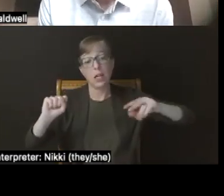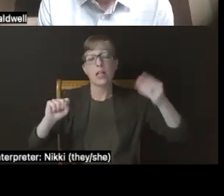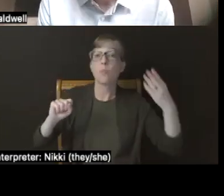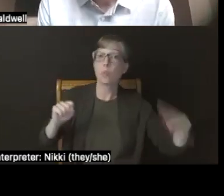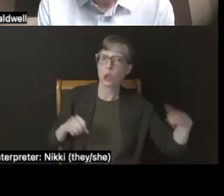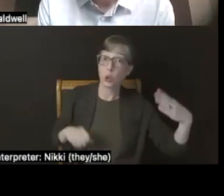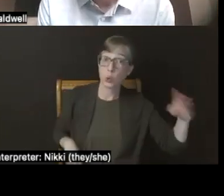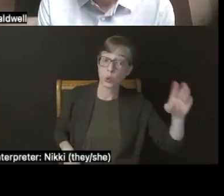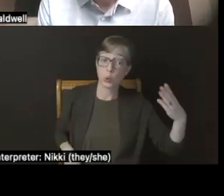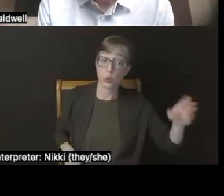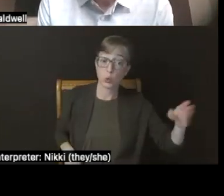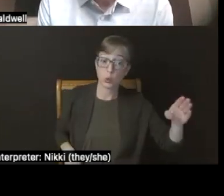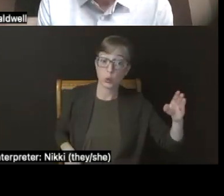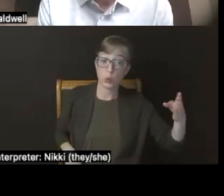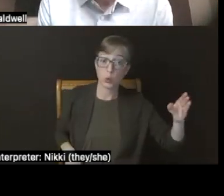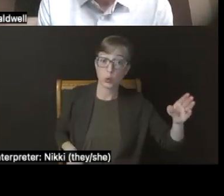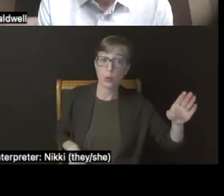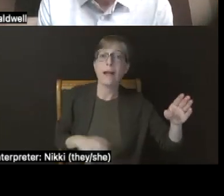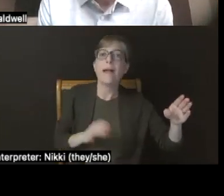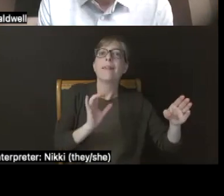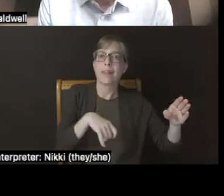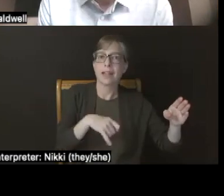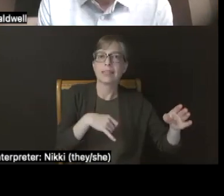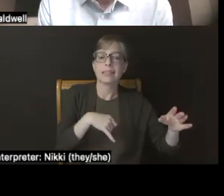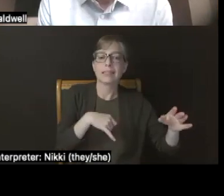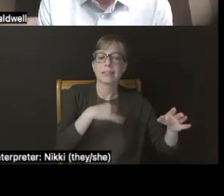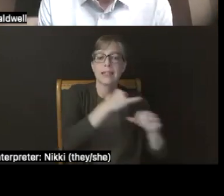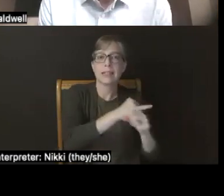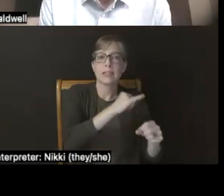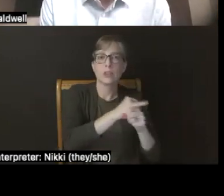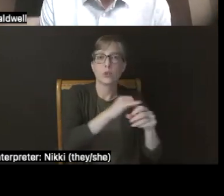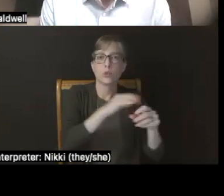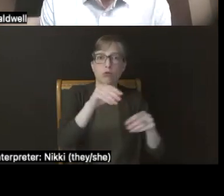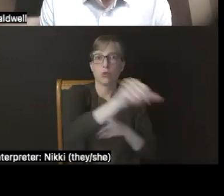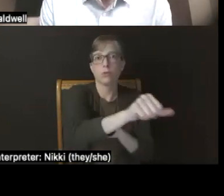That's the percentage that goes to institutions.